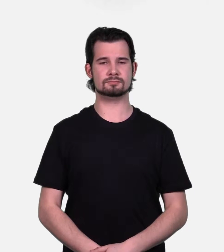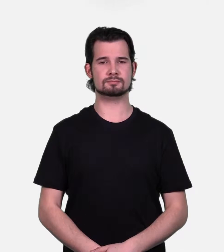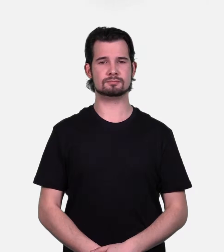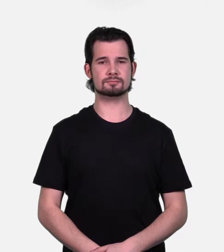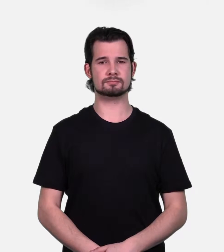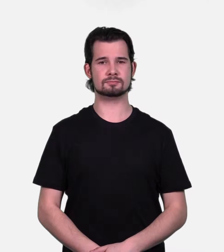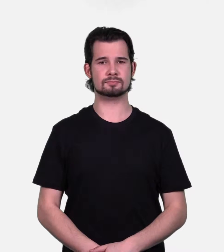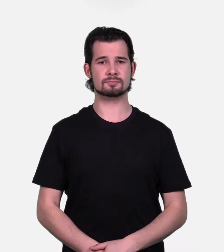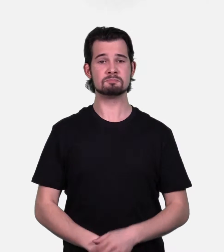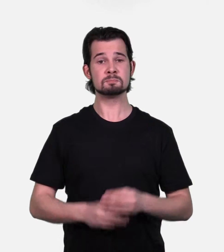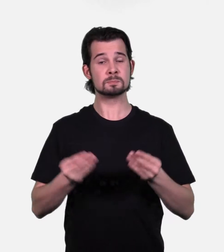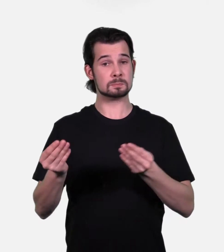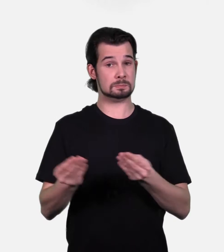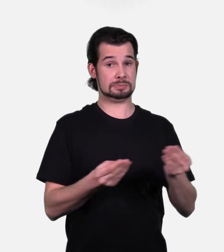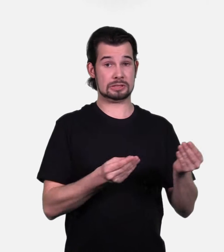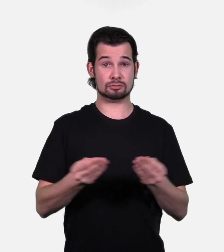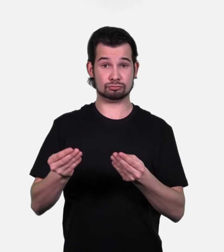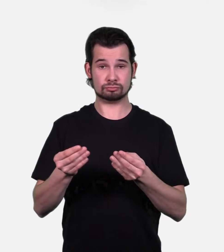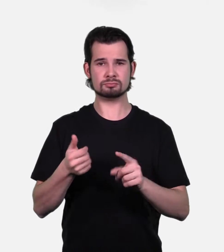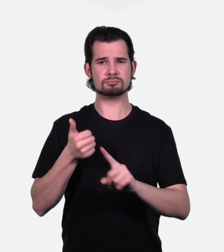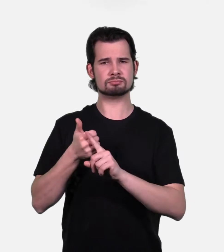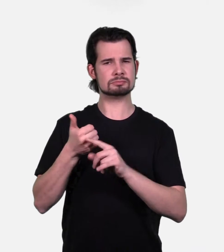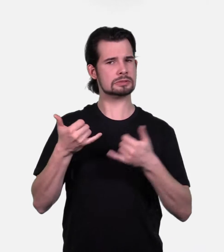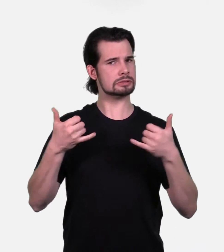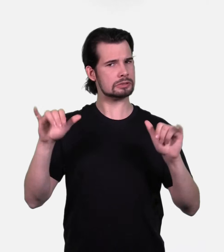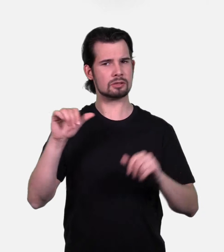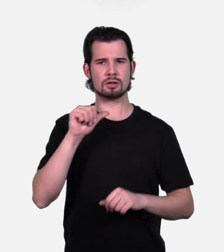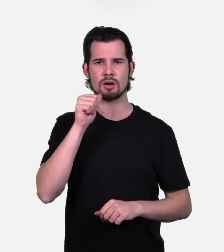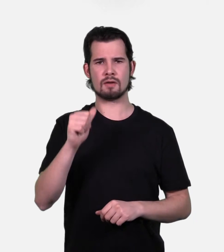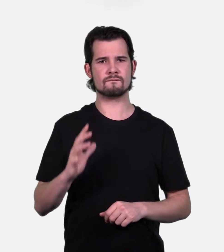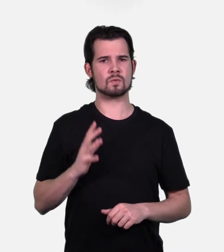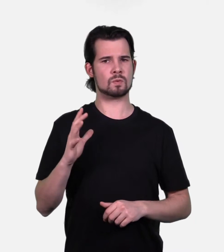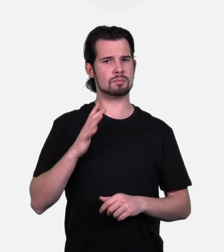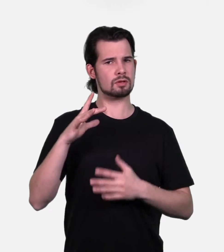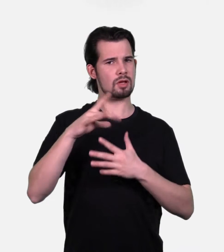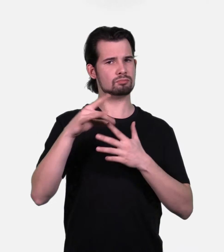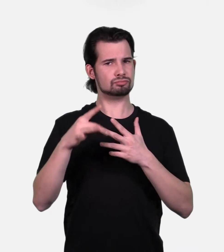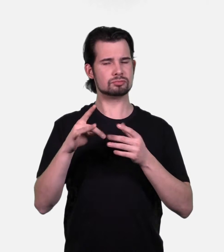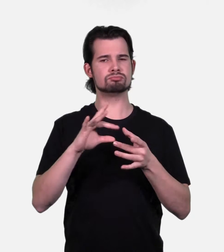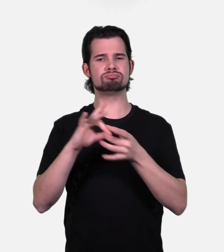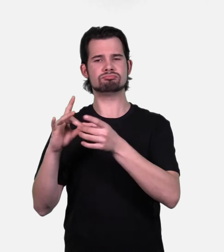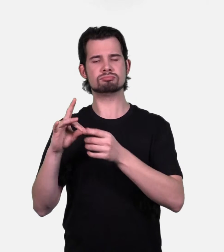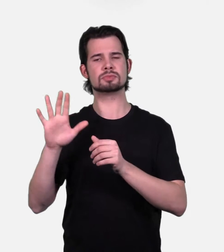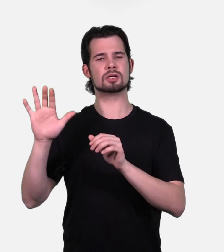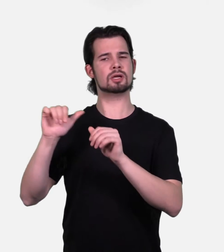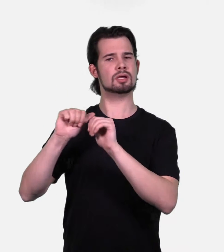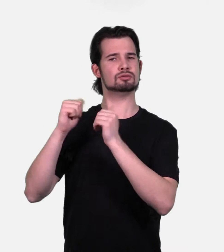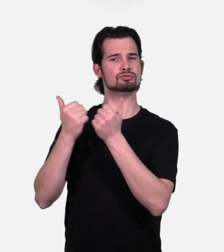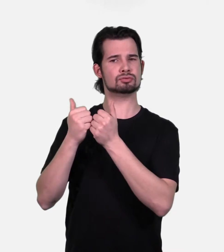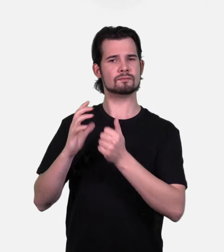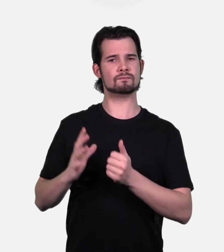Mediation is an informal alternative to the Agency’s formal decision-making process.